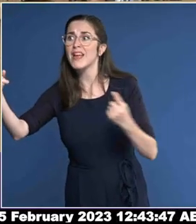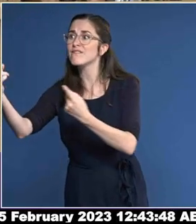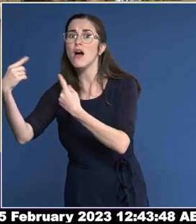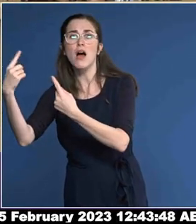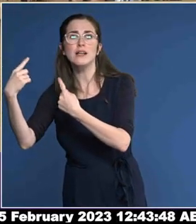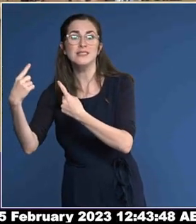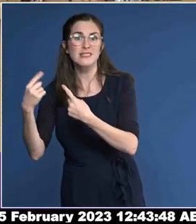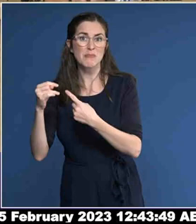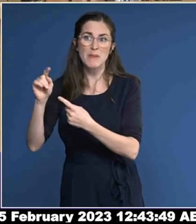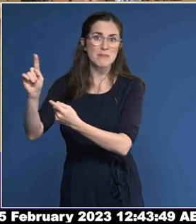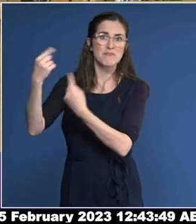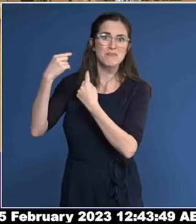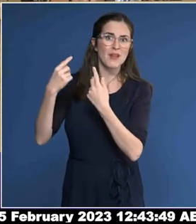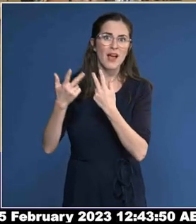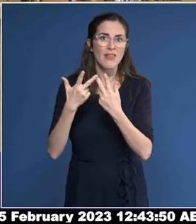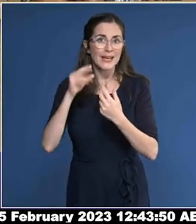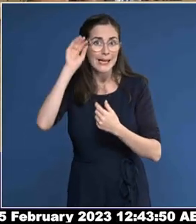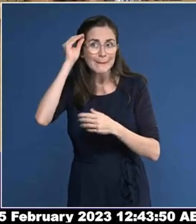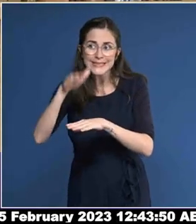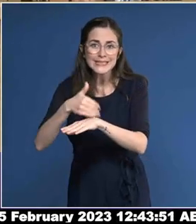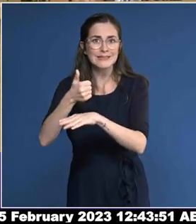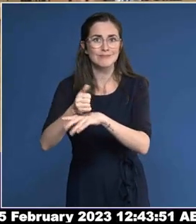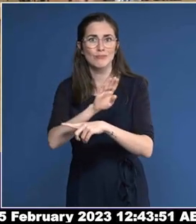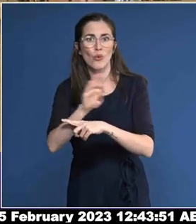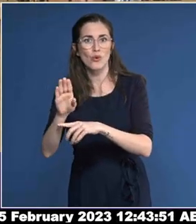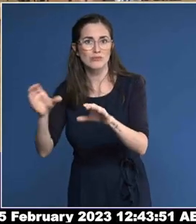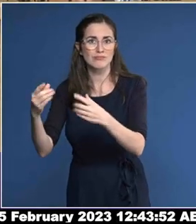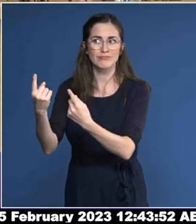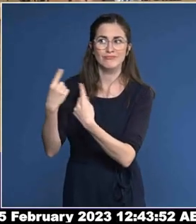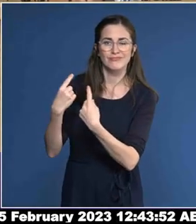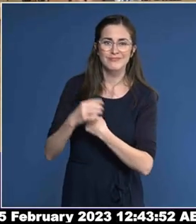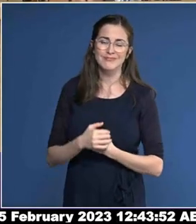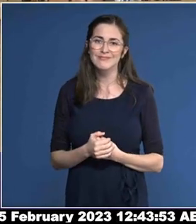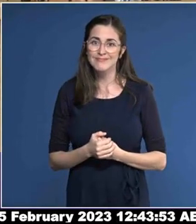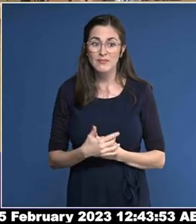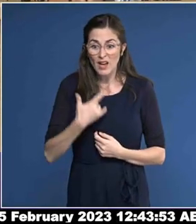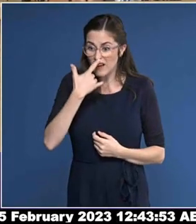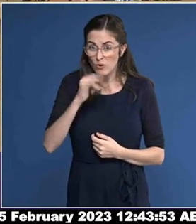bringing in people, because it is a struggle to have people commit to a board for an extended period of time.